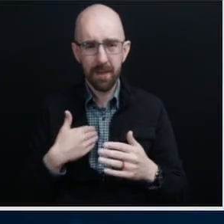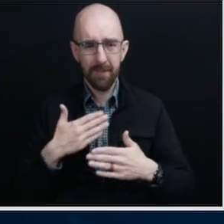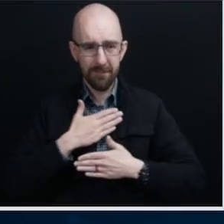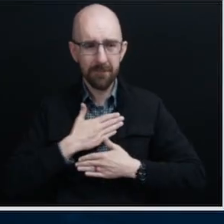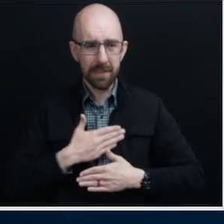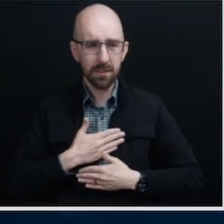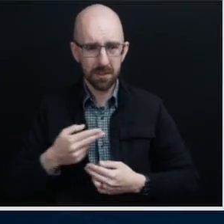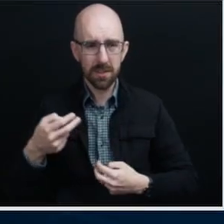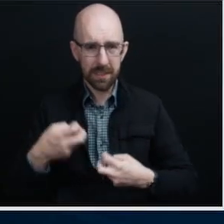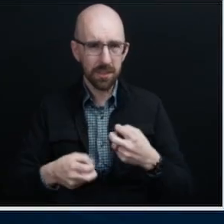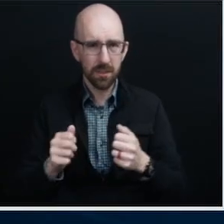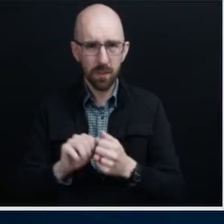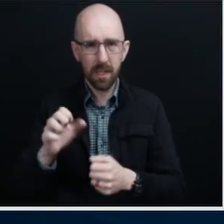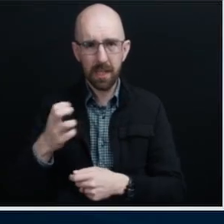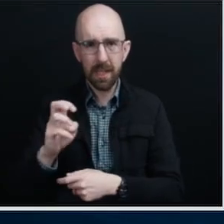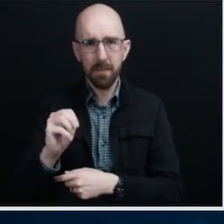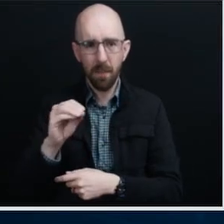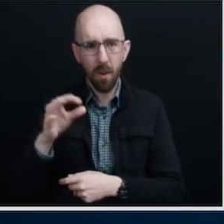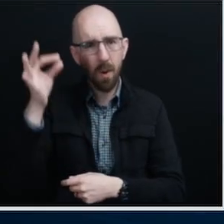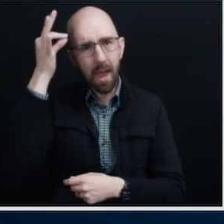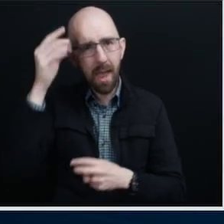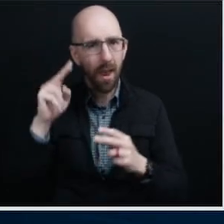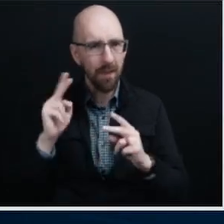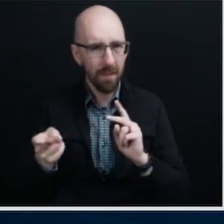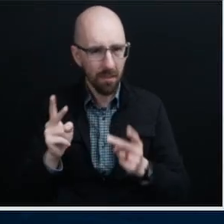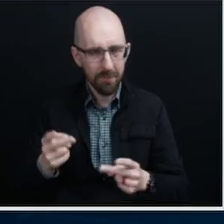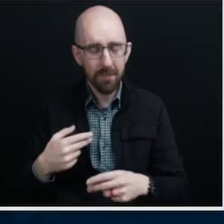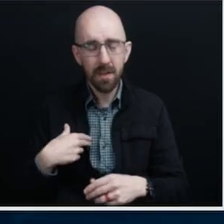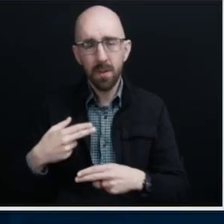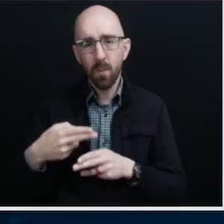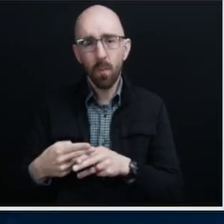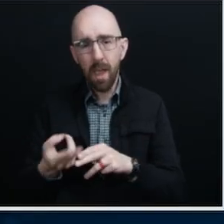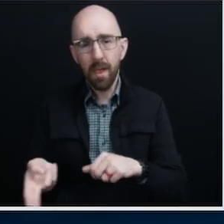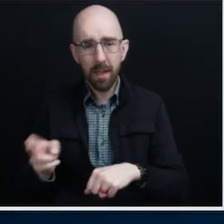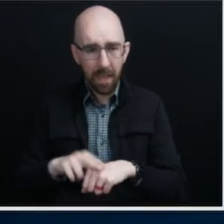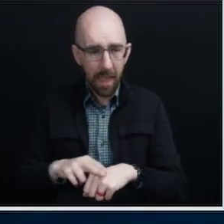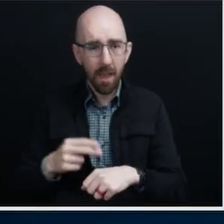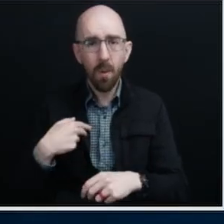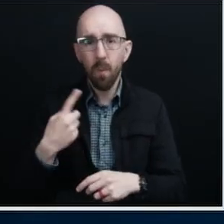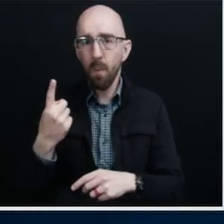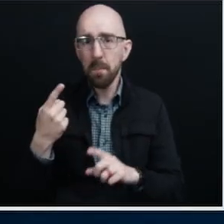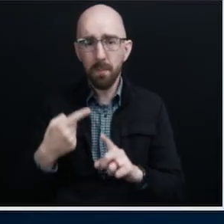right? like I lost my hair and I gained weight and at one point I was hospitalized from a reaction